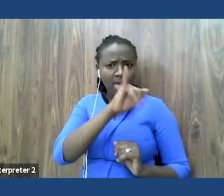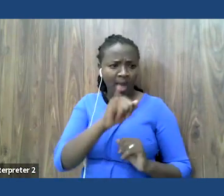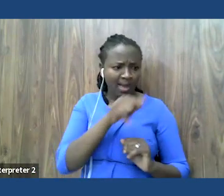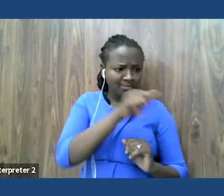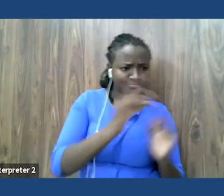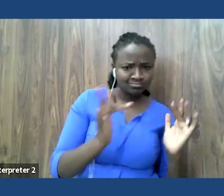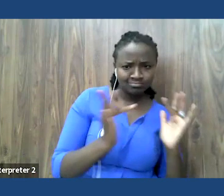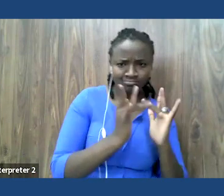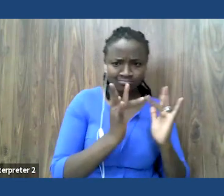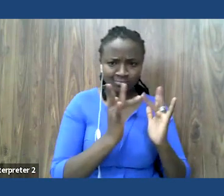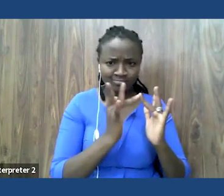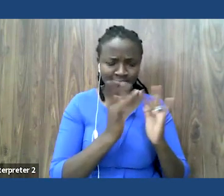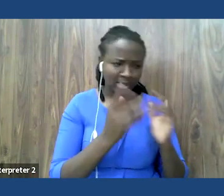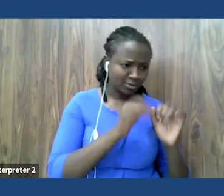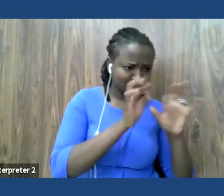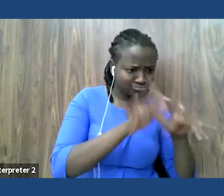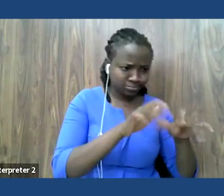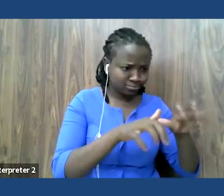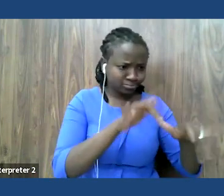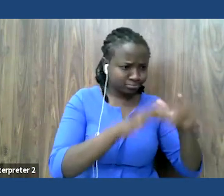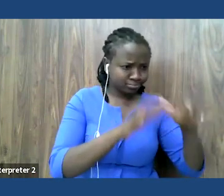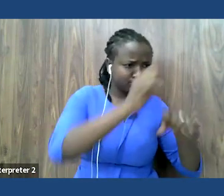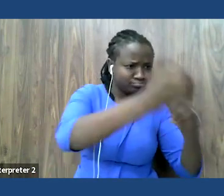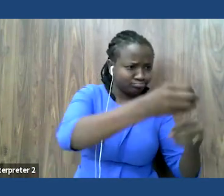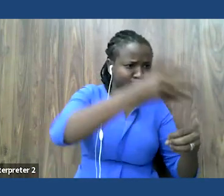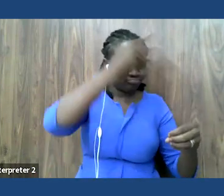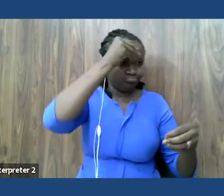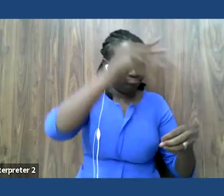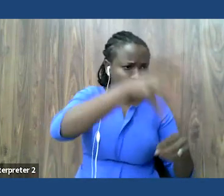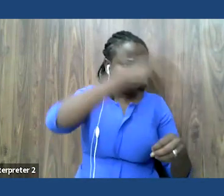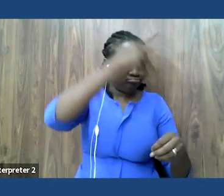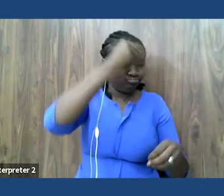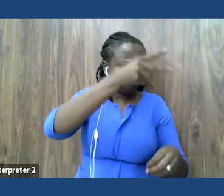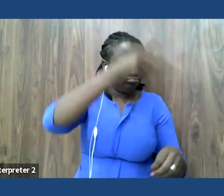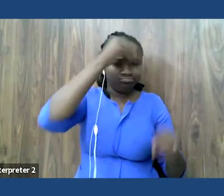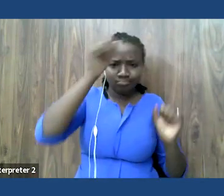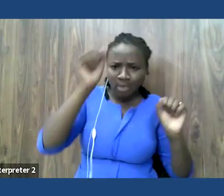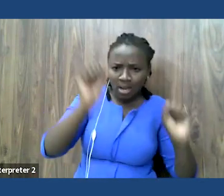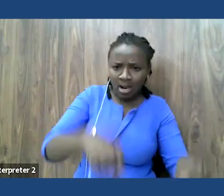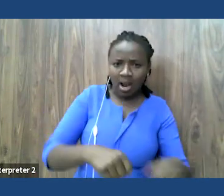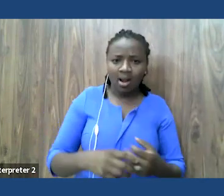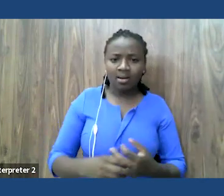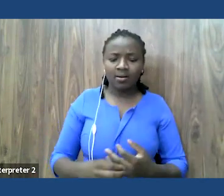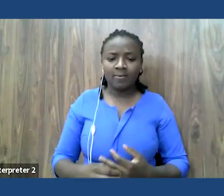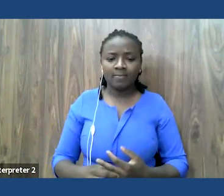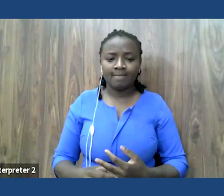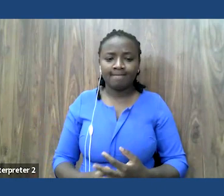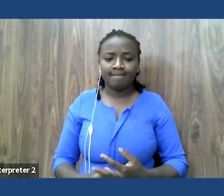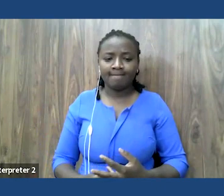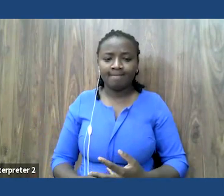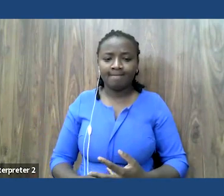Yeah. When you were asking the original question, I was thinking of it through the perspective